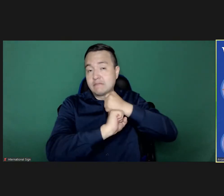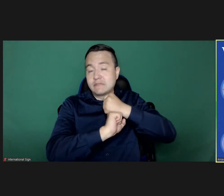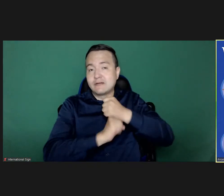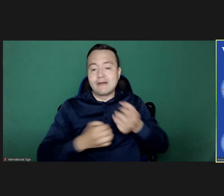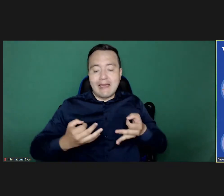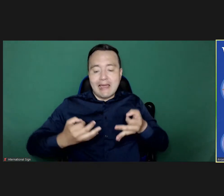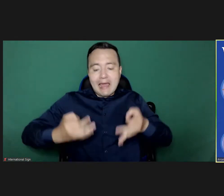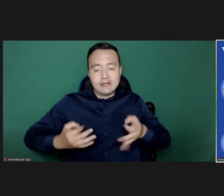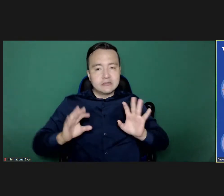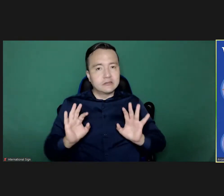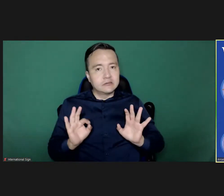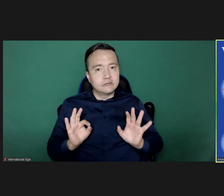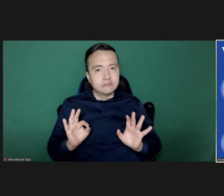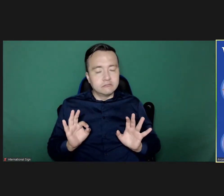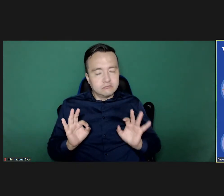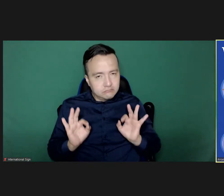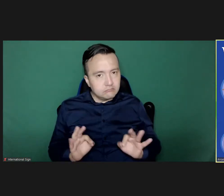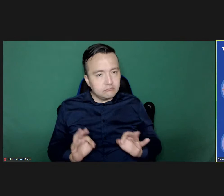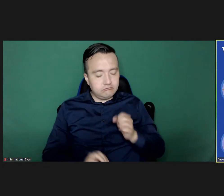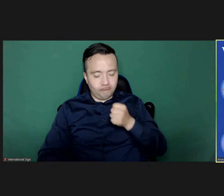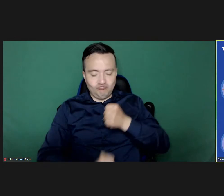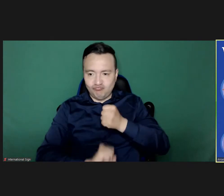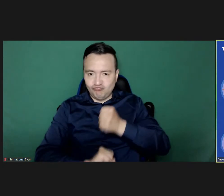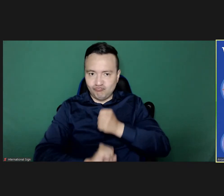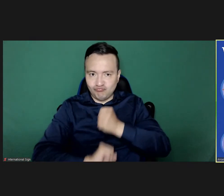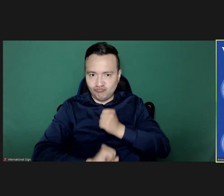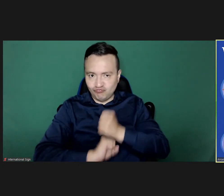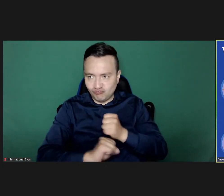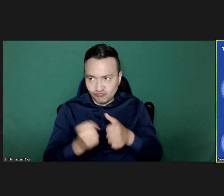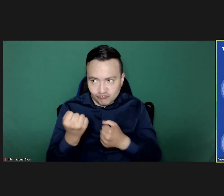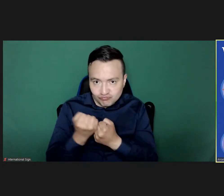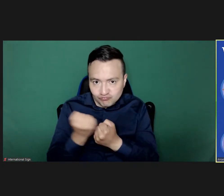sections of the private sector that work against health.